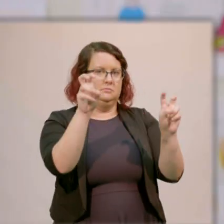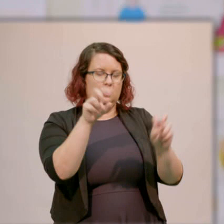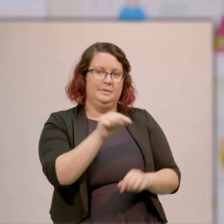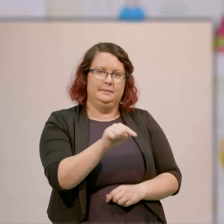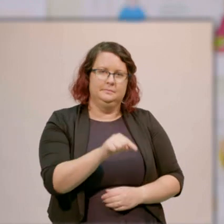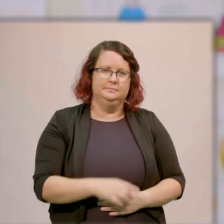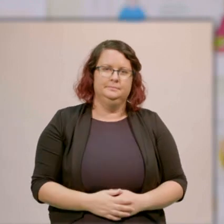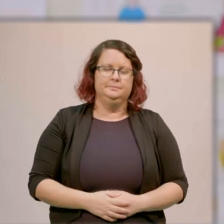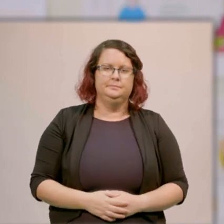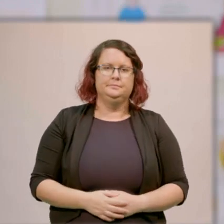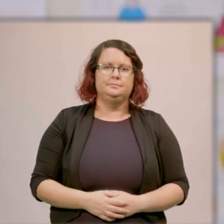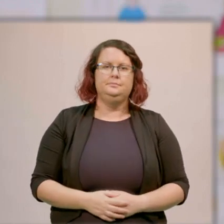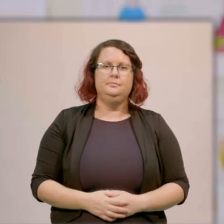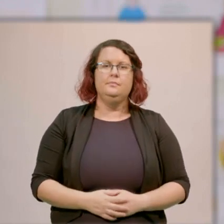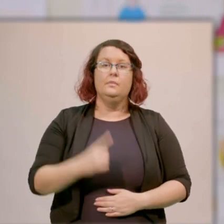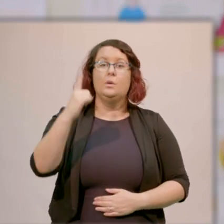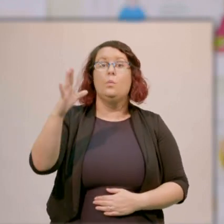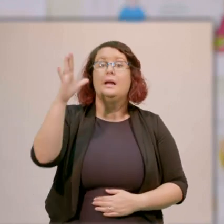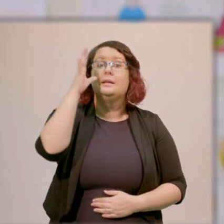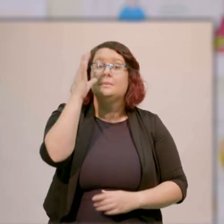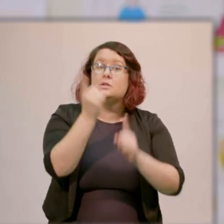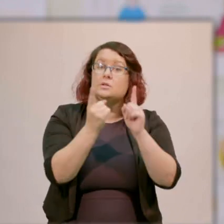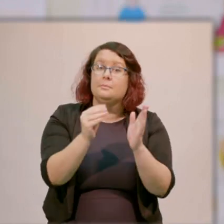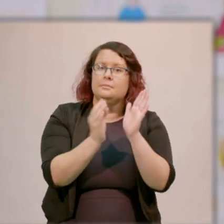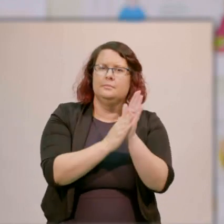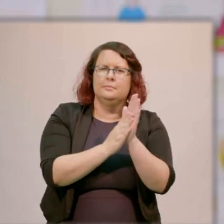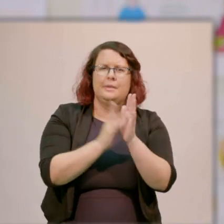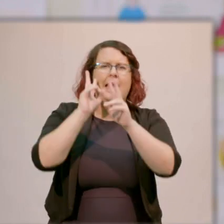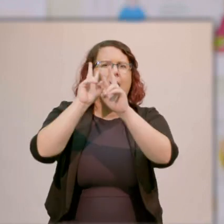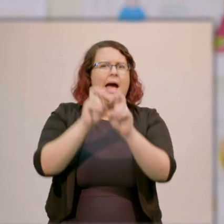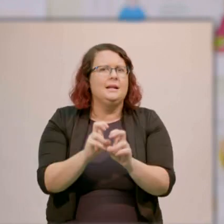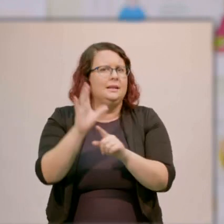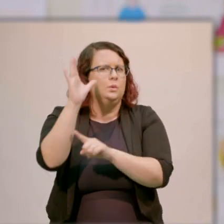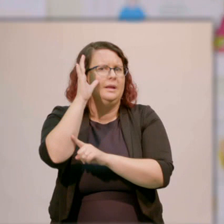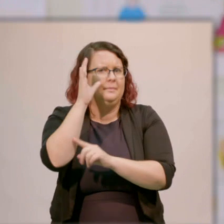One type of image that a reporter might use in their news report is an analytical image.